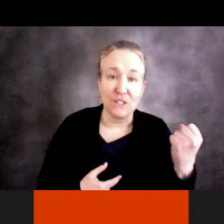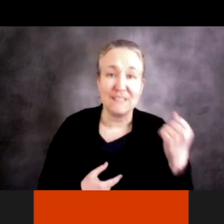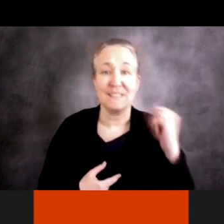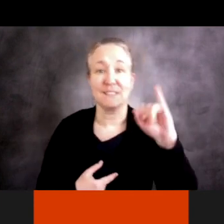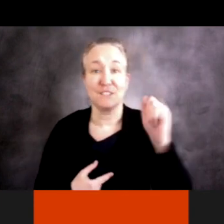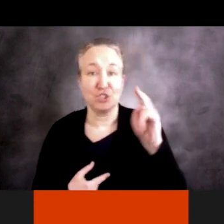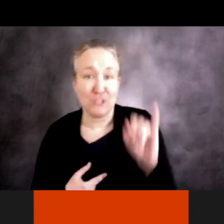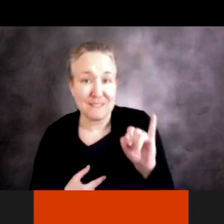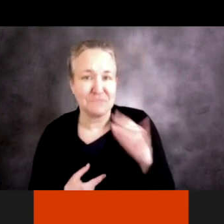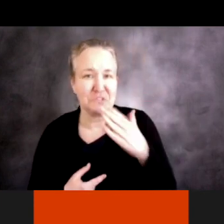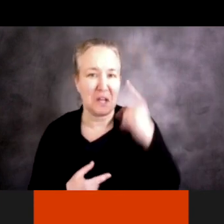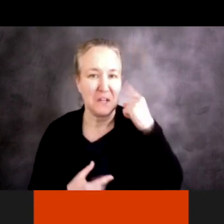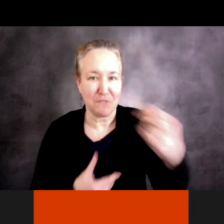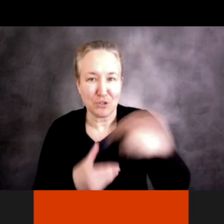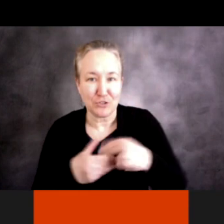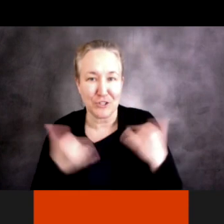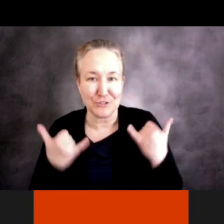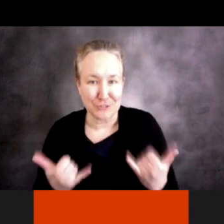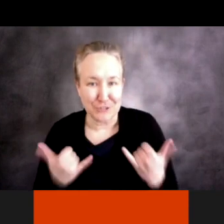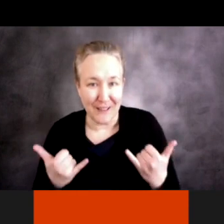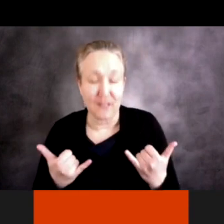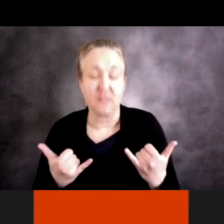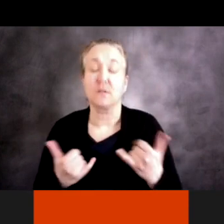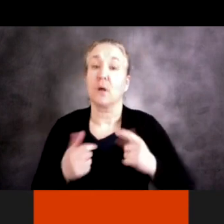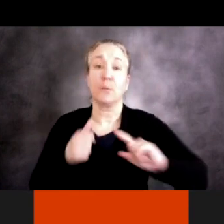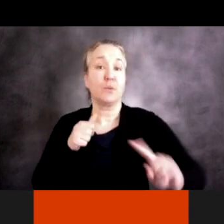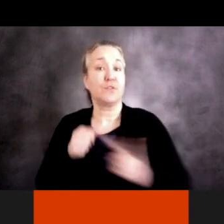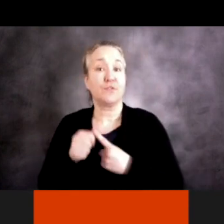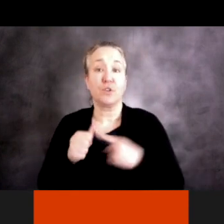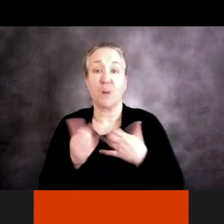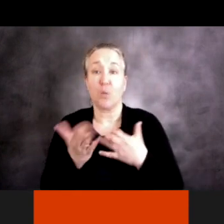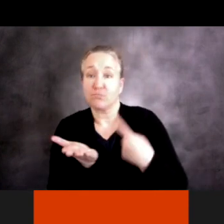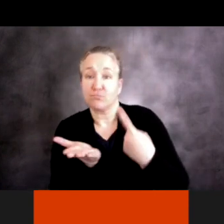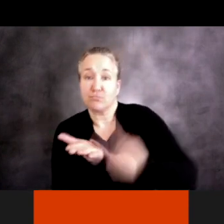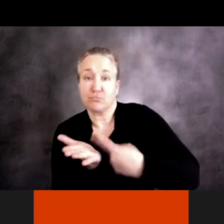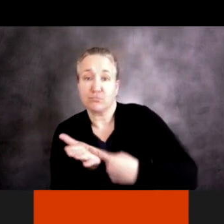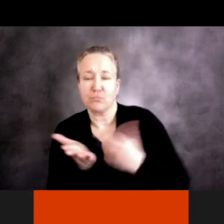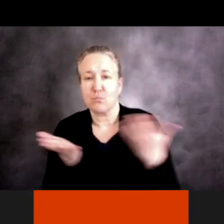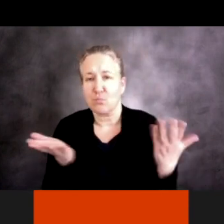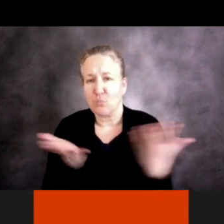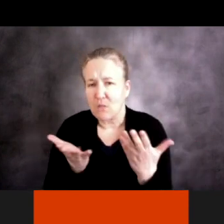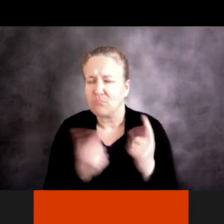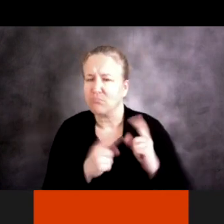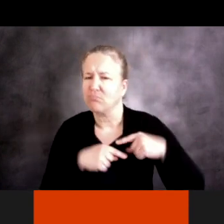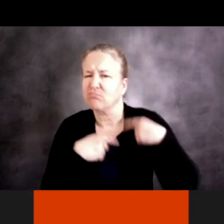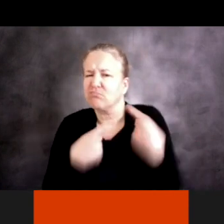but one of the things I wanted to talk about was - where have you seen parents struggle